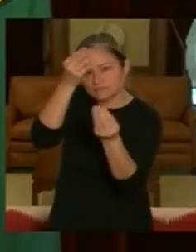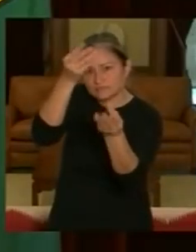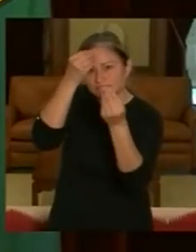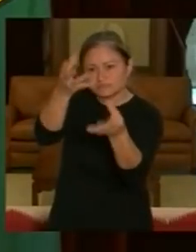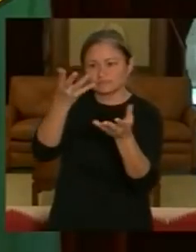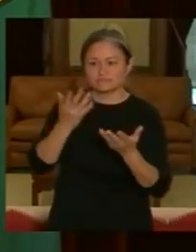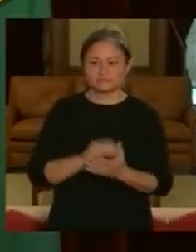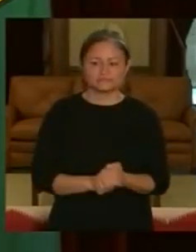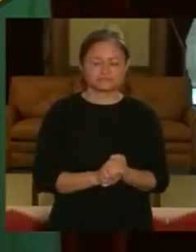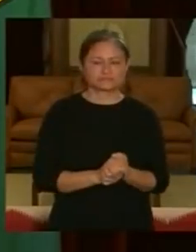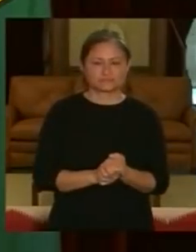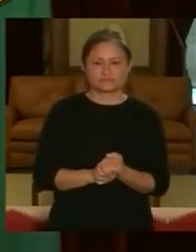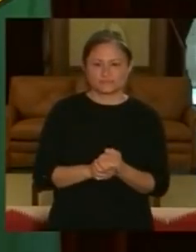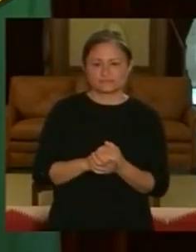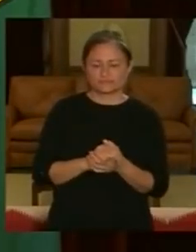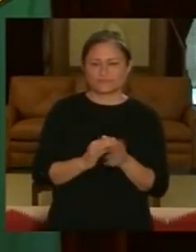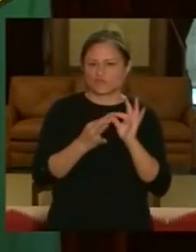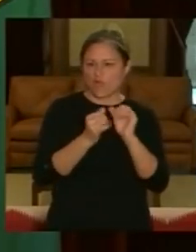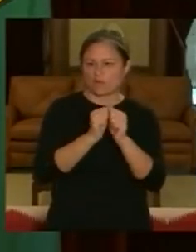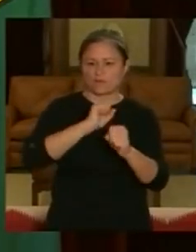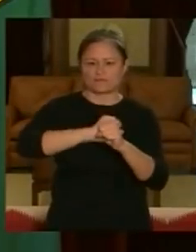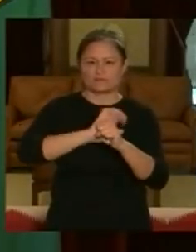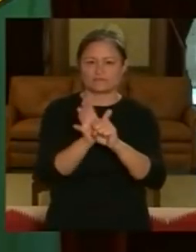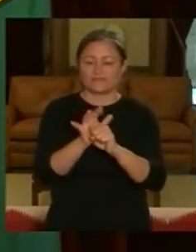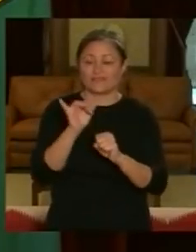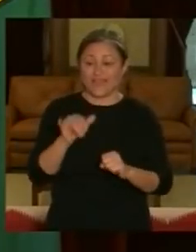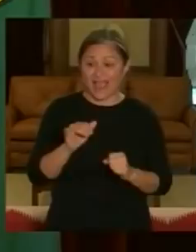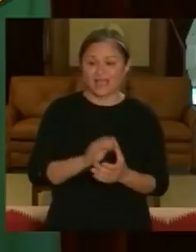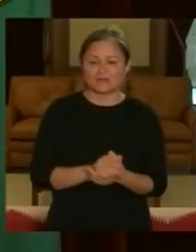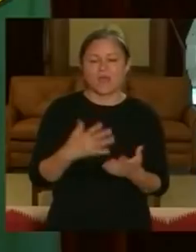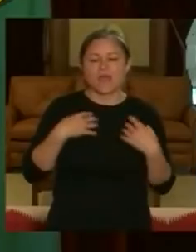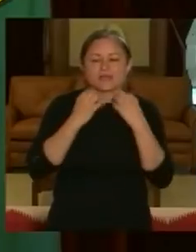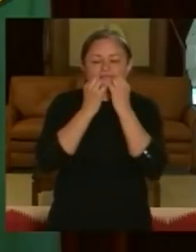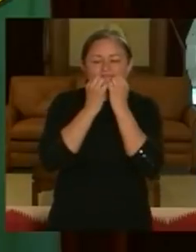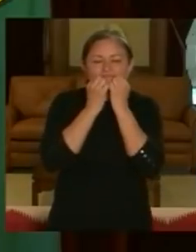AND CRITICAL LOCAL GOVERNMENT OPERATIONS INCLUDING COURTS. THE MEDIA HAS BEEN CRITICAL TO